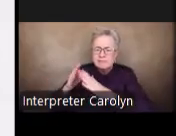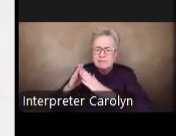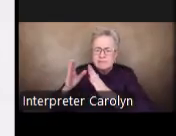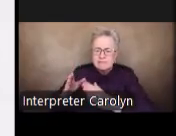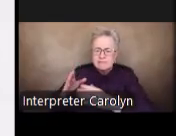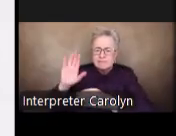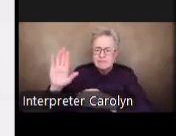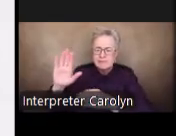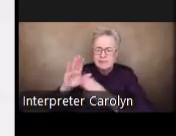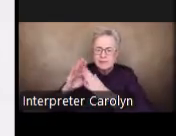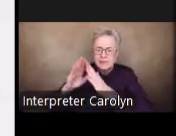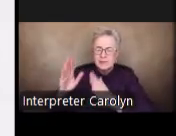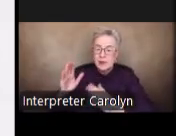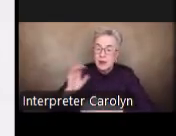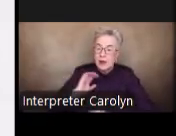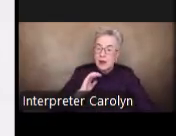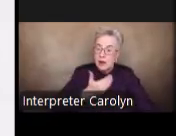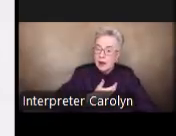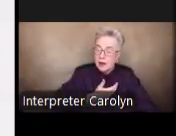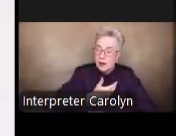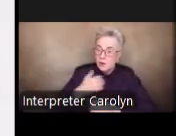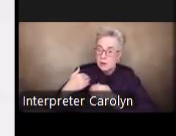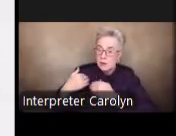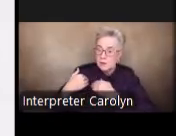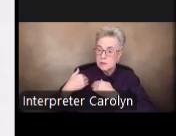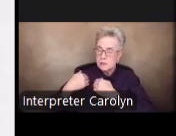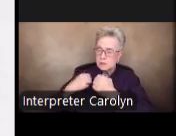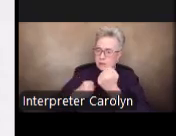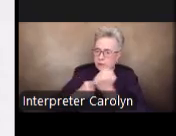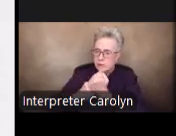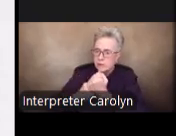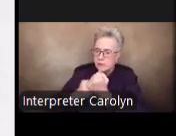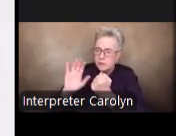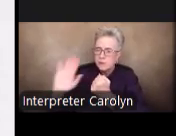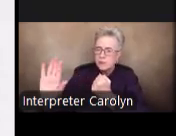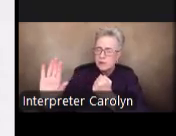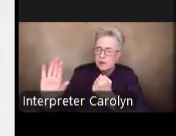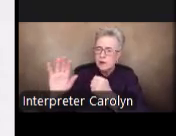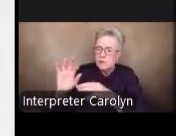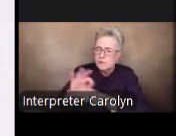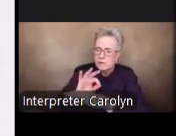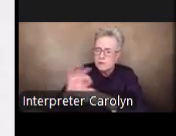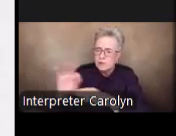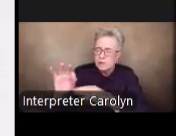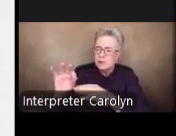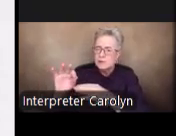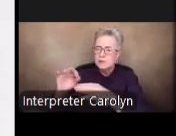So our job is to support that functional communication and access, not necessarily